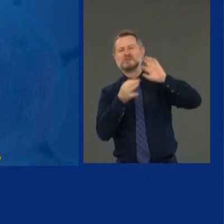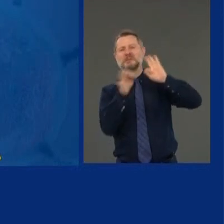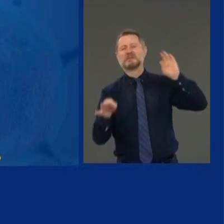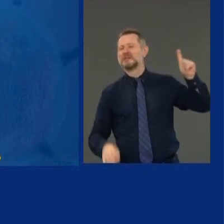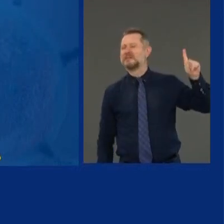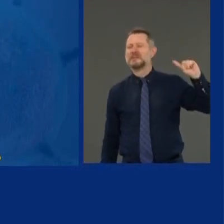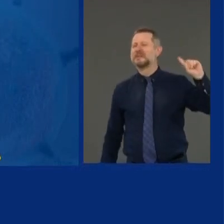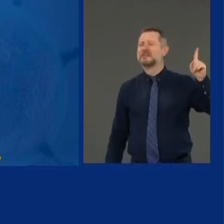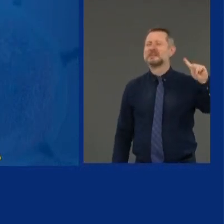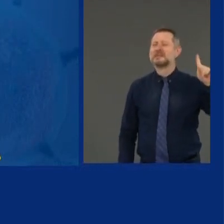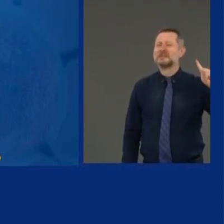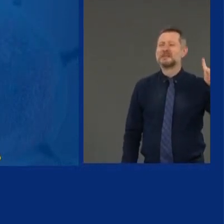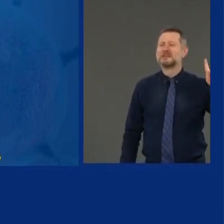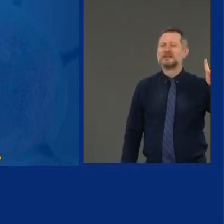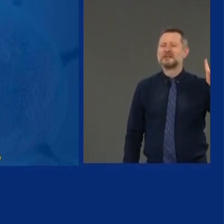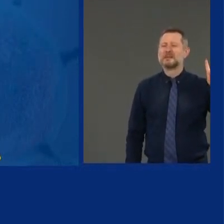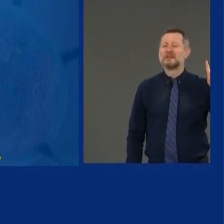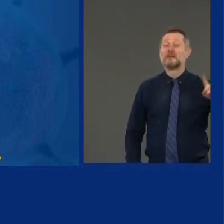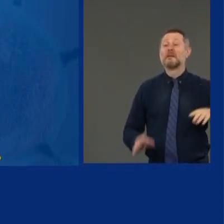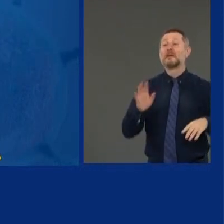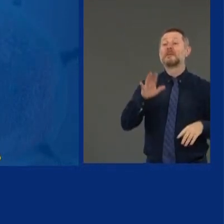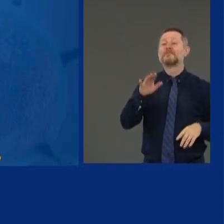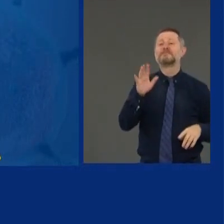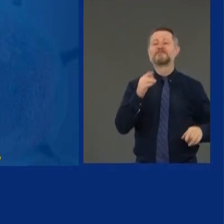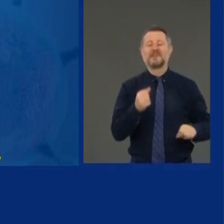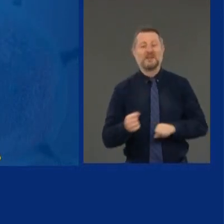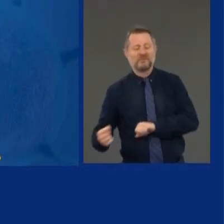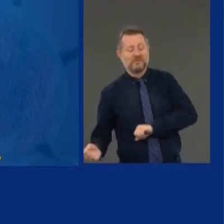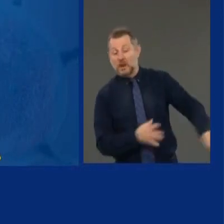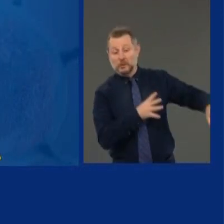THE DATA, THAT IS JUST NOT A